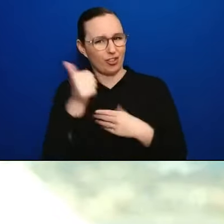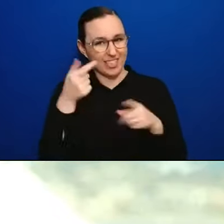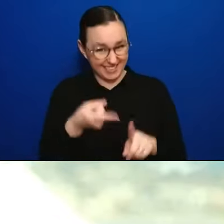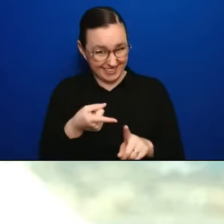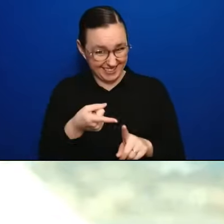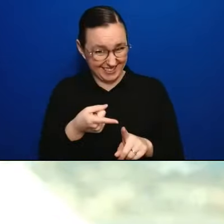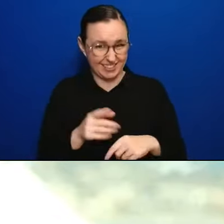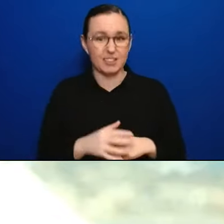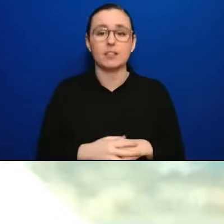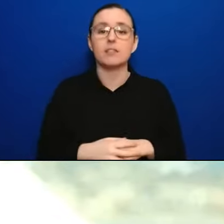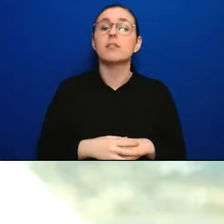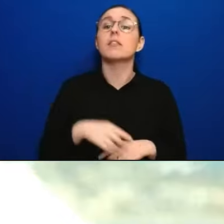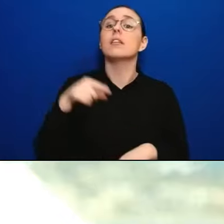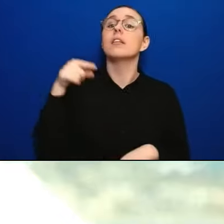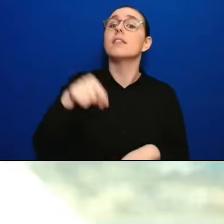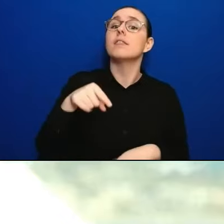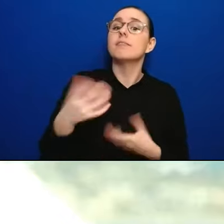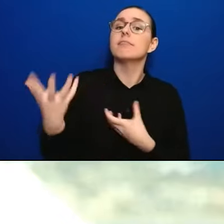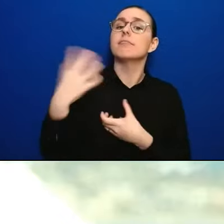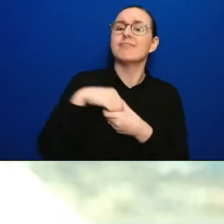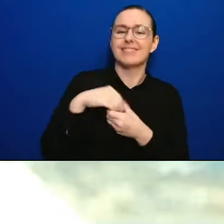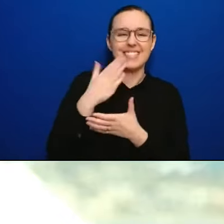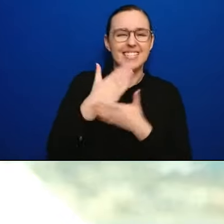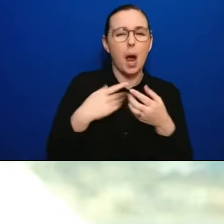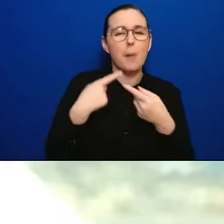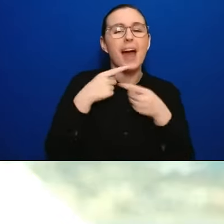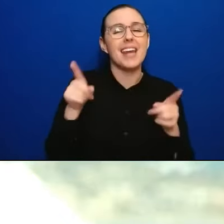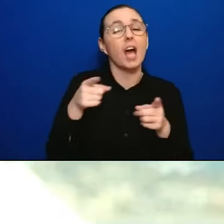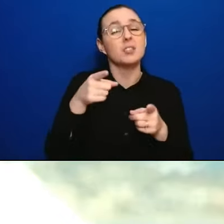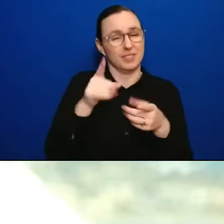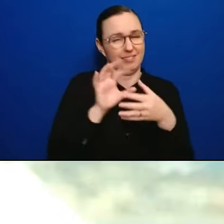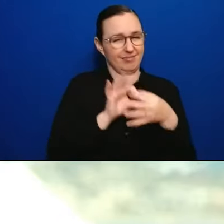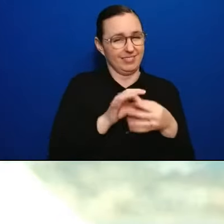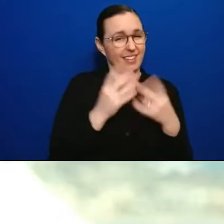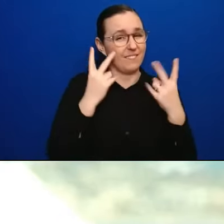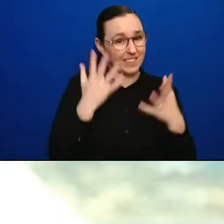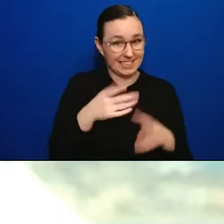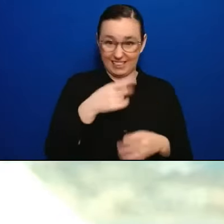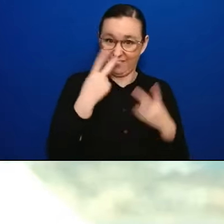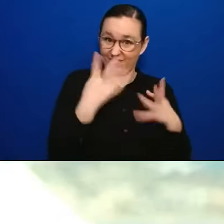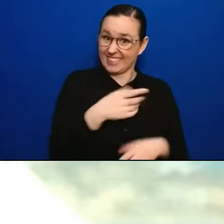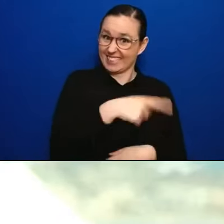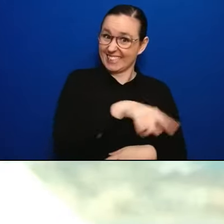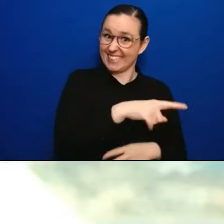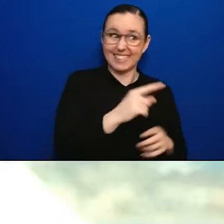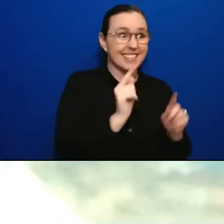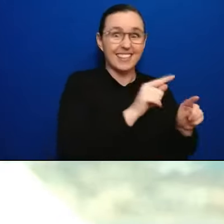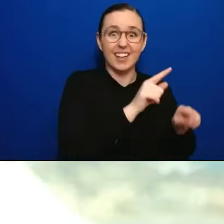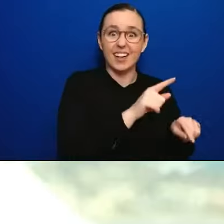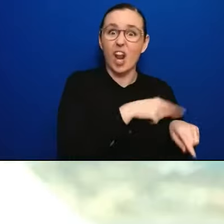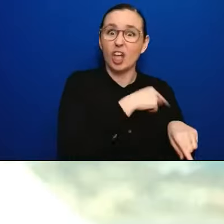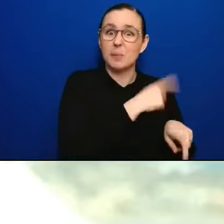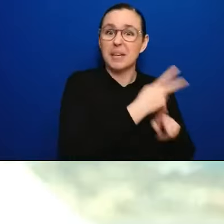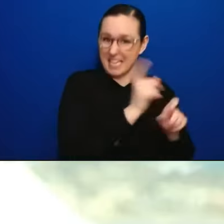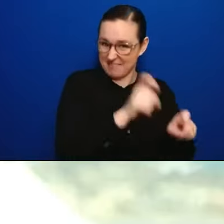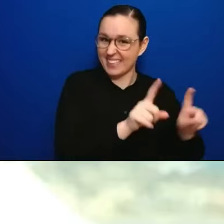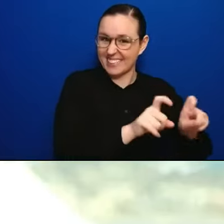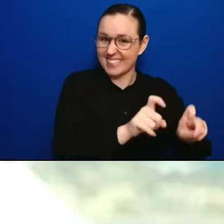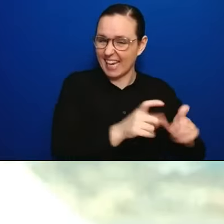certain workplaces where the risk is highest. And they are of course a part of today's announcement around